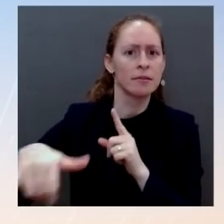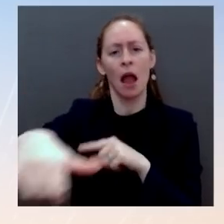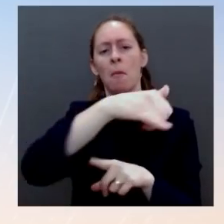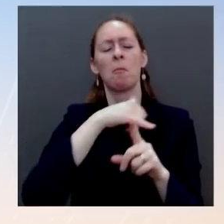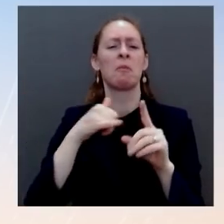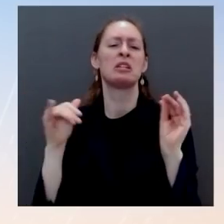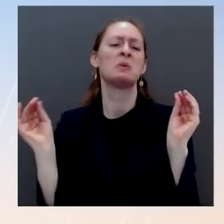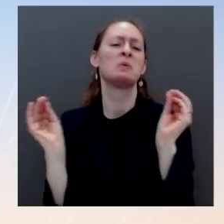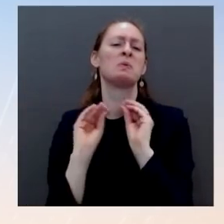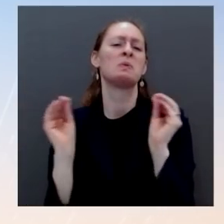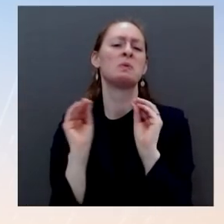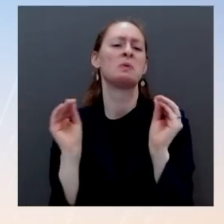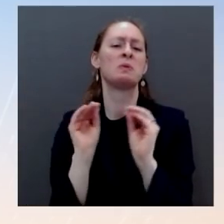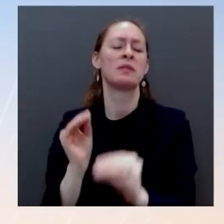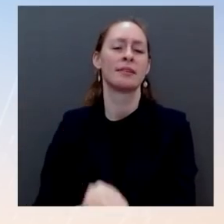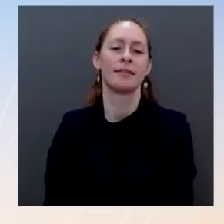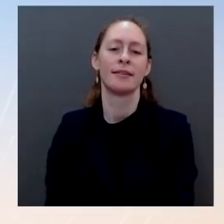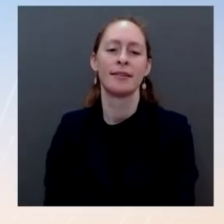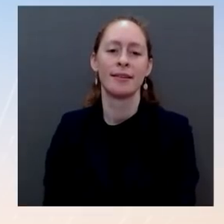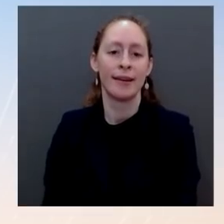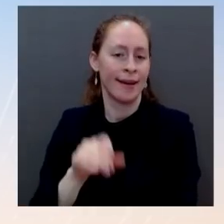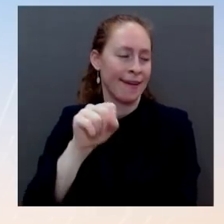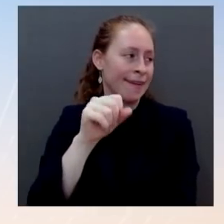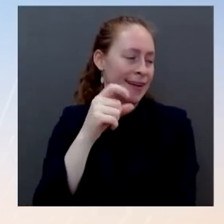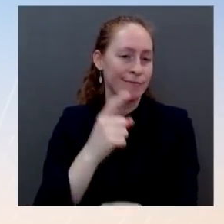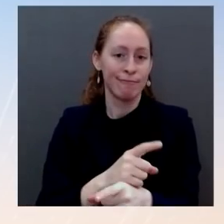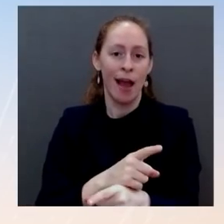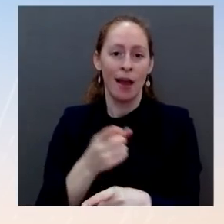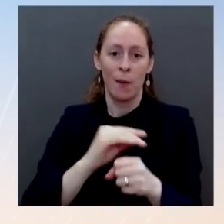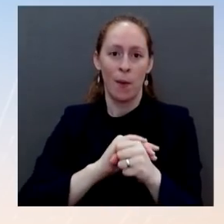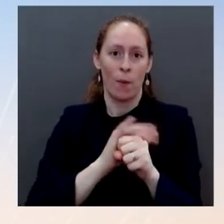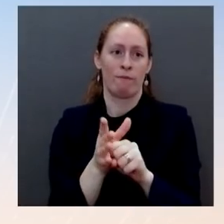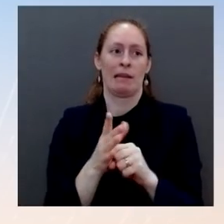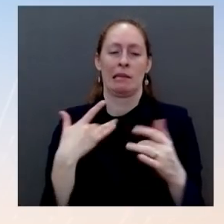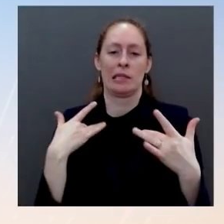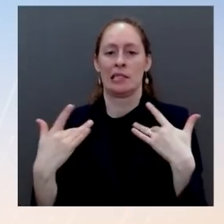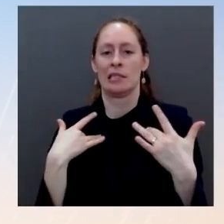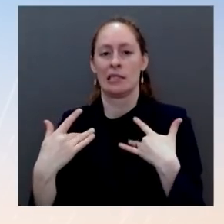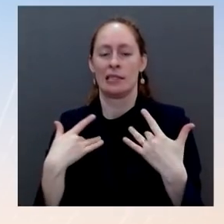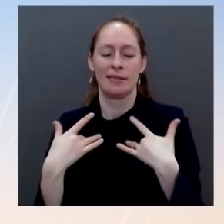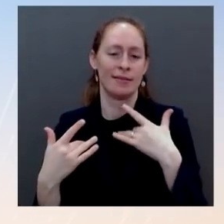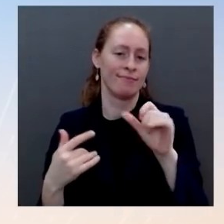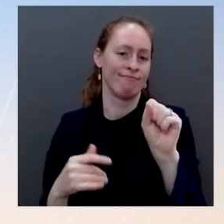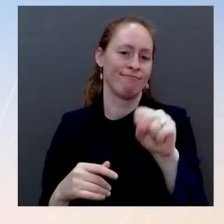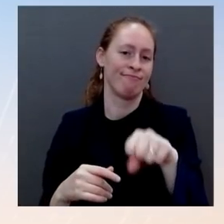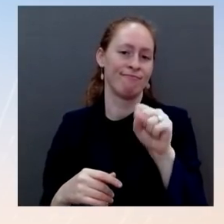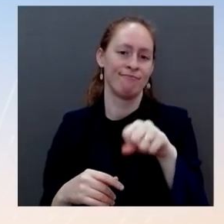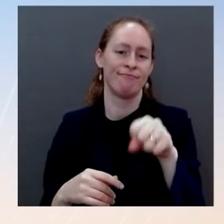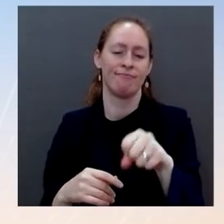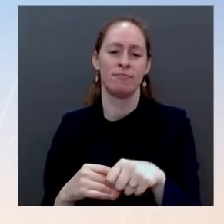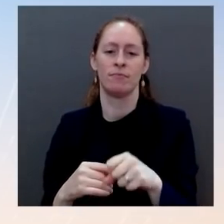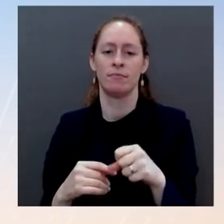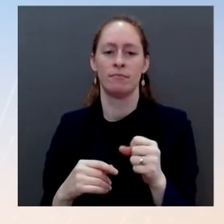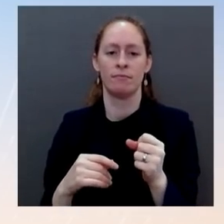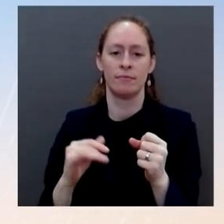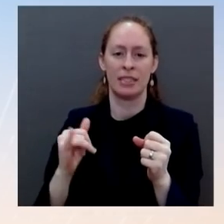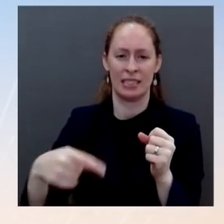a new variant -- we've kept many of these types of gatherings smaller in size at the White House because of that, but I don't think there's really one reason